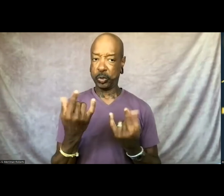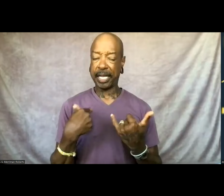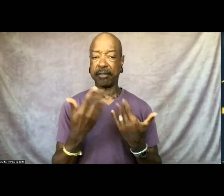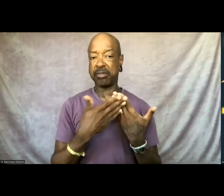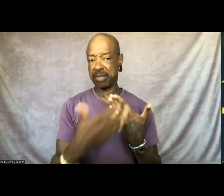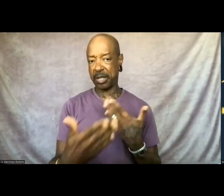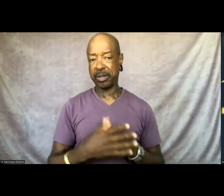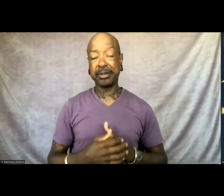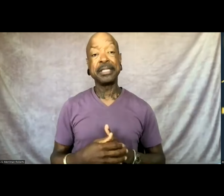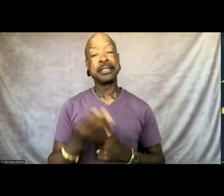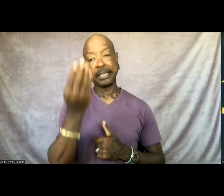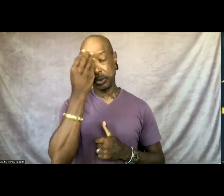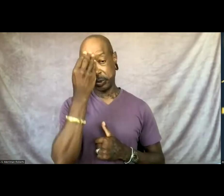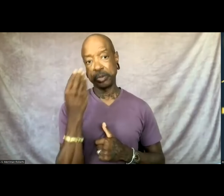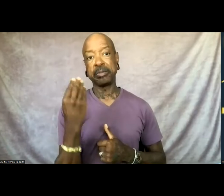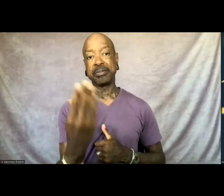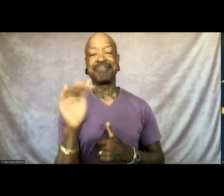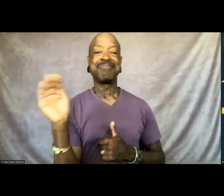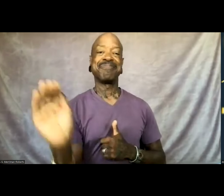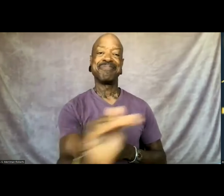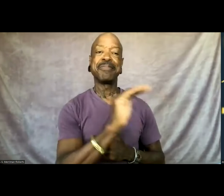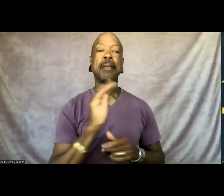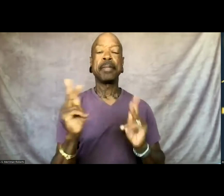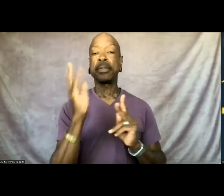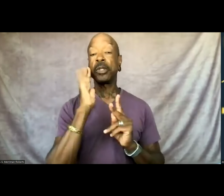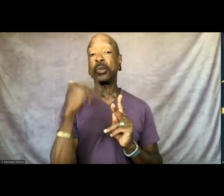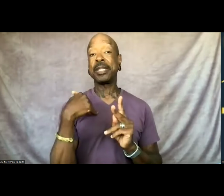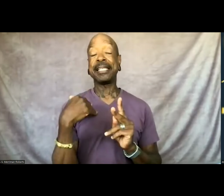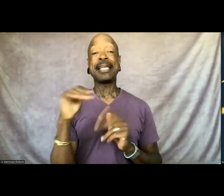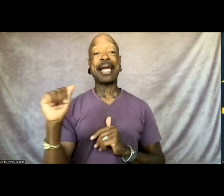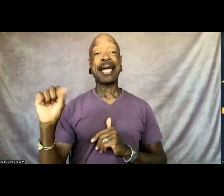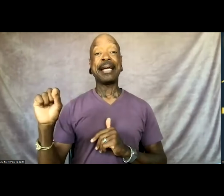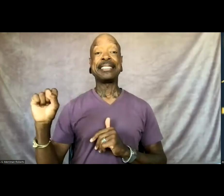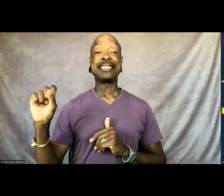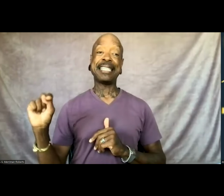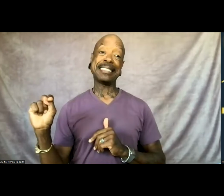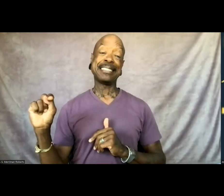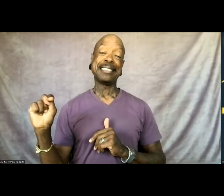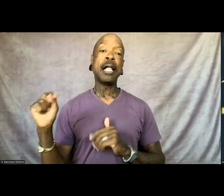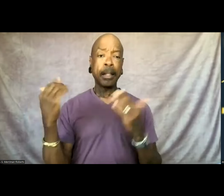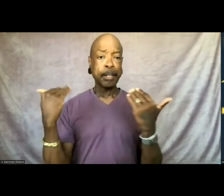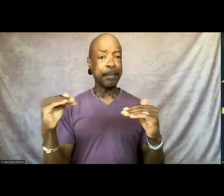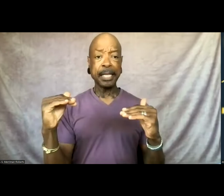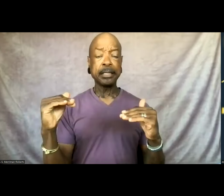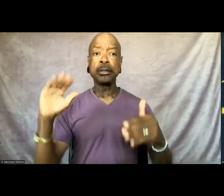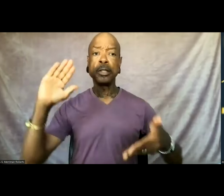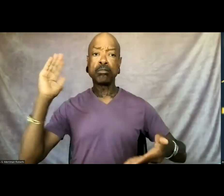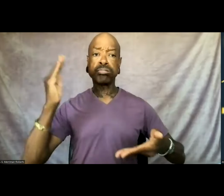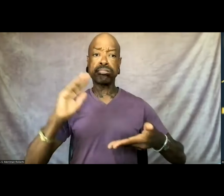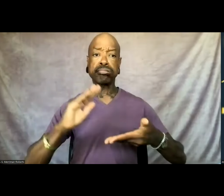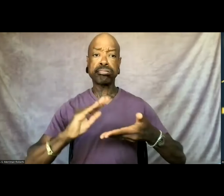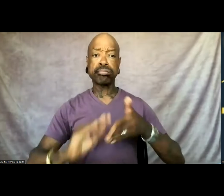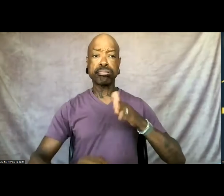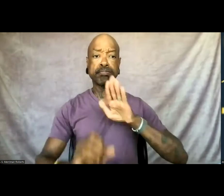Cal, a lot of different things. So we need to spread the word, right that. Is one big thing that we want to do